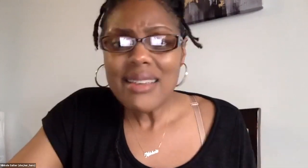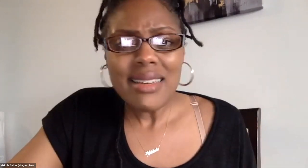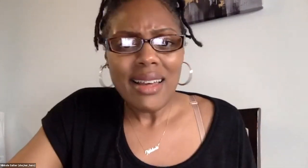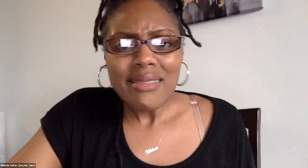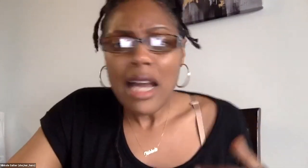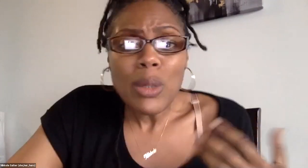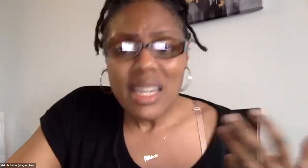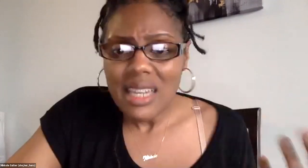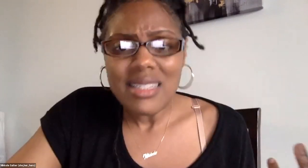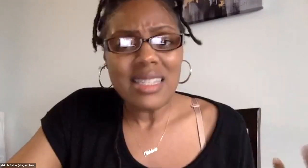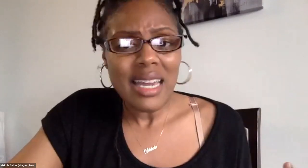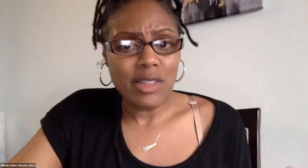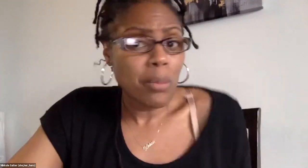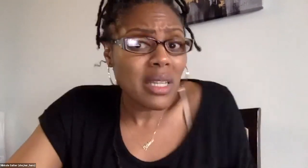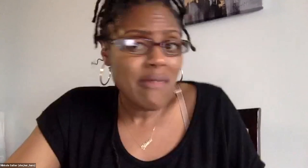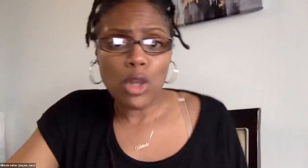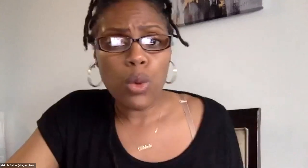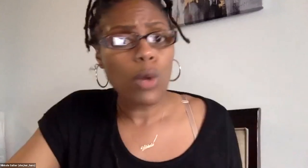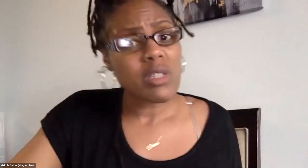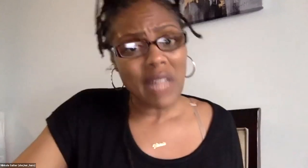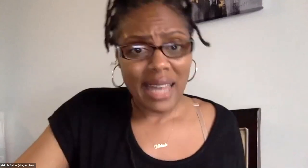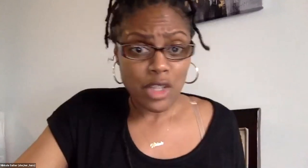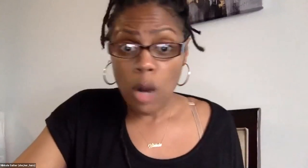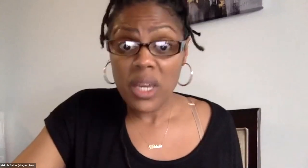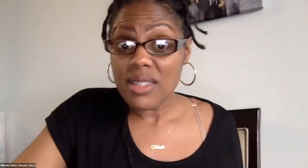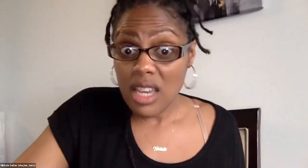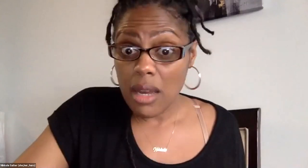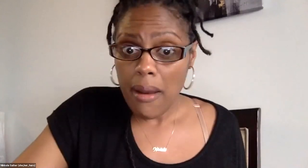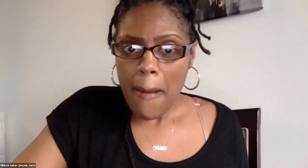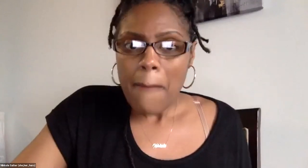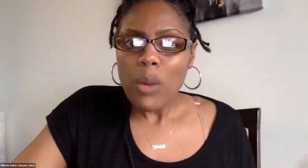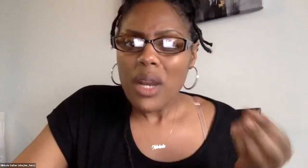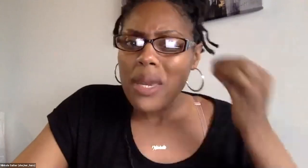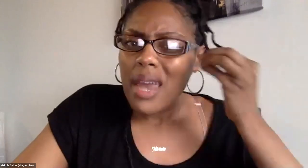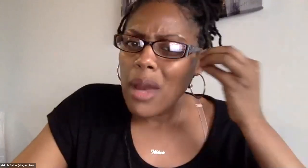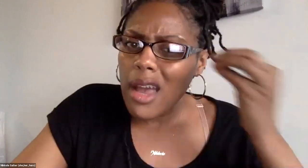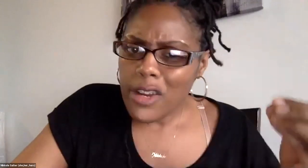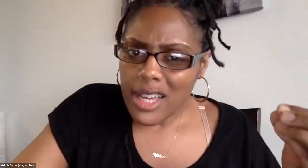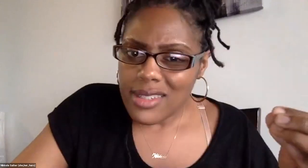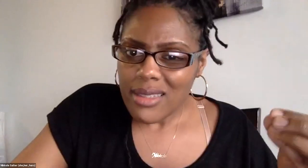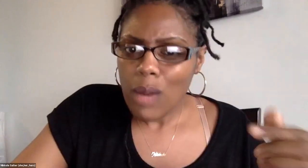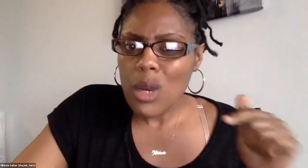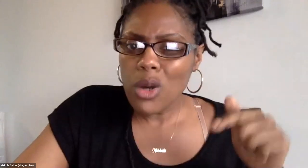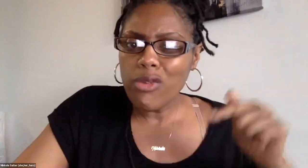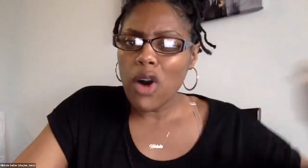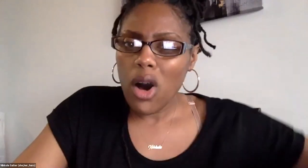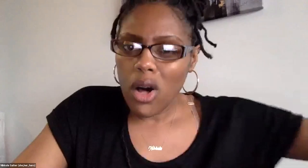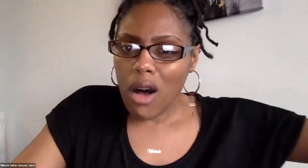It is not a ridiculous thing to believe that the world was flat, that's all we could see. But when it became evident that we wouldn't fall